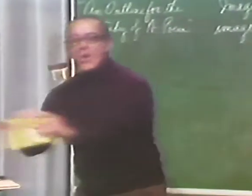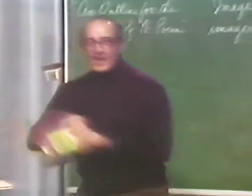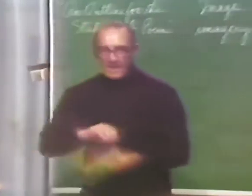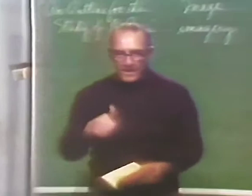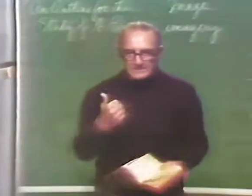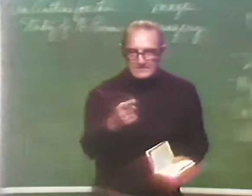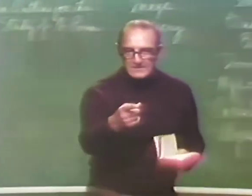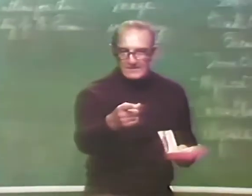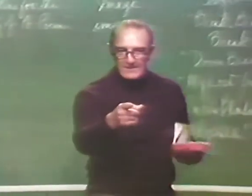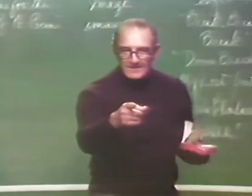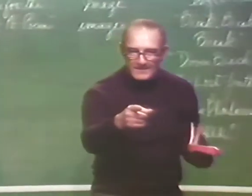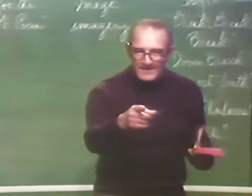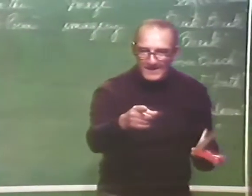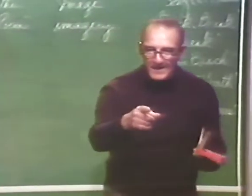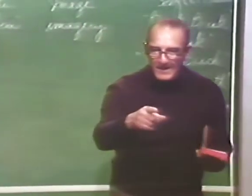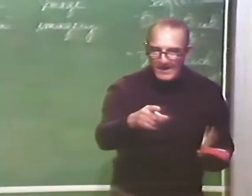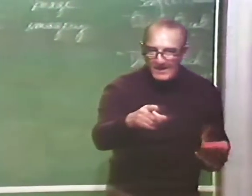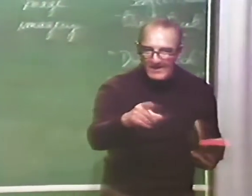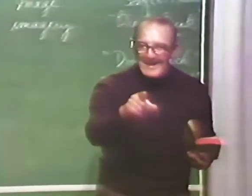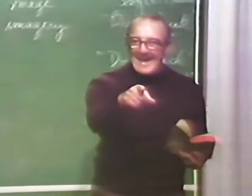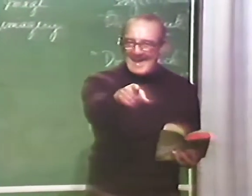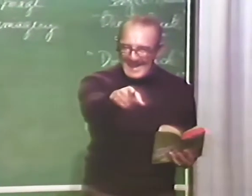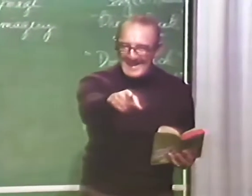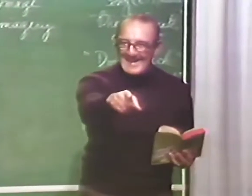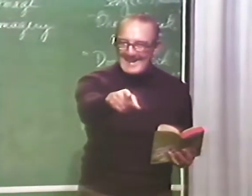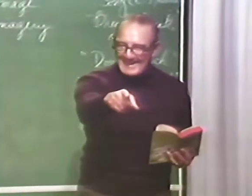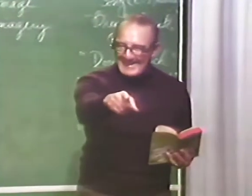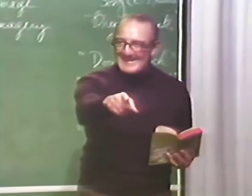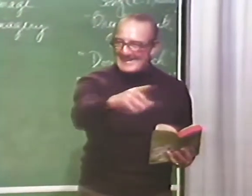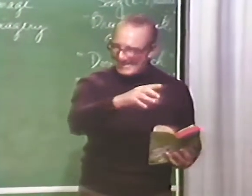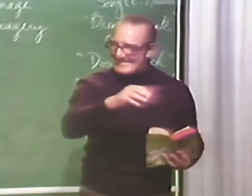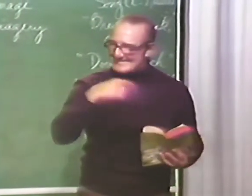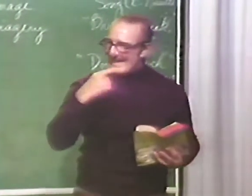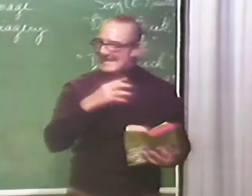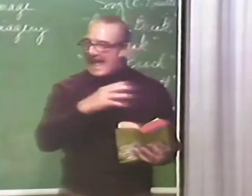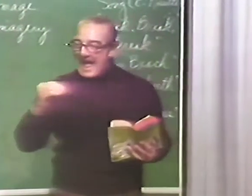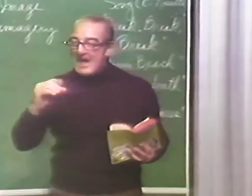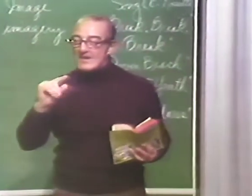WHAT ELSE? AH...